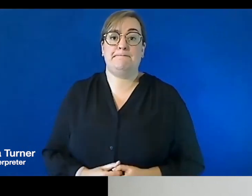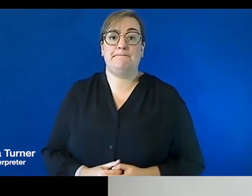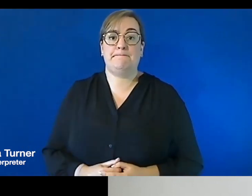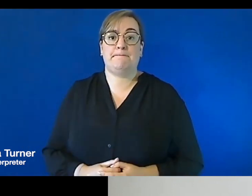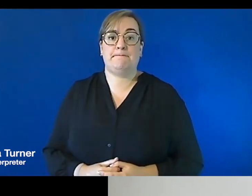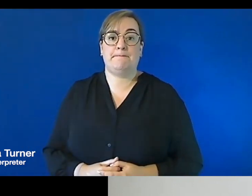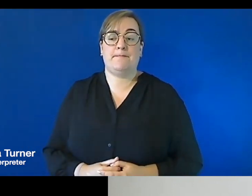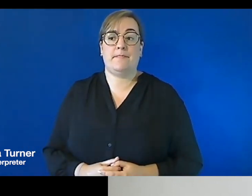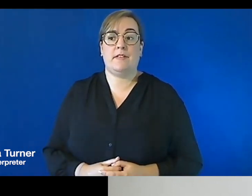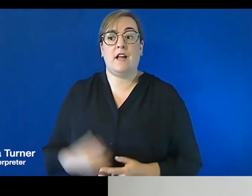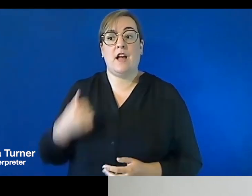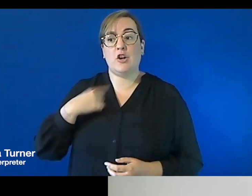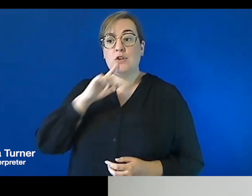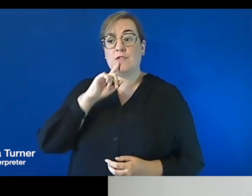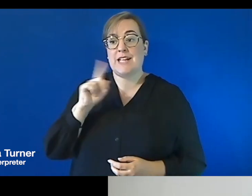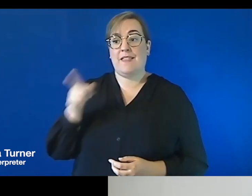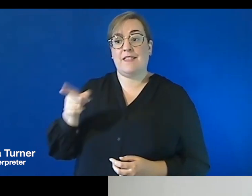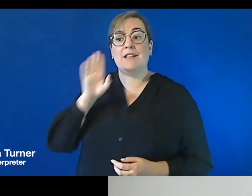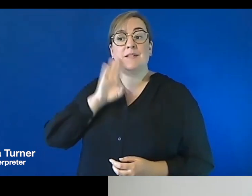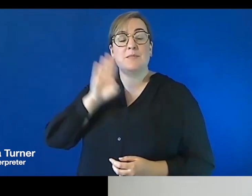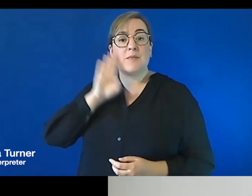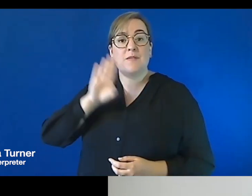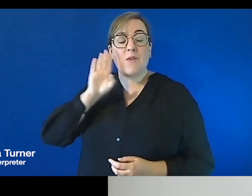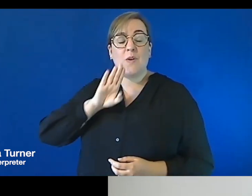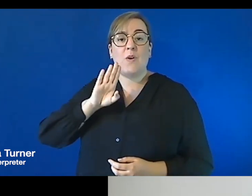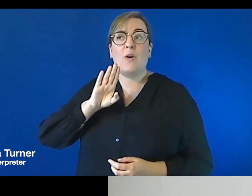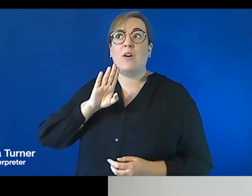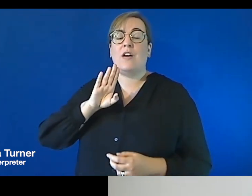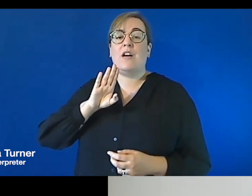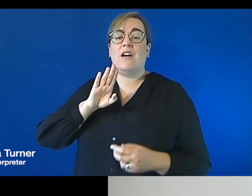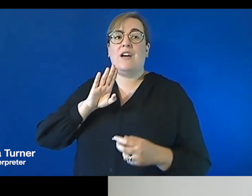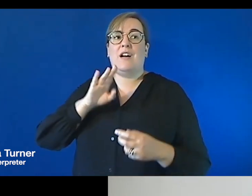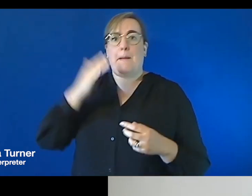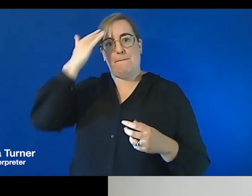little bit in terms of your talk earlier, but I think a lot about our mental health as well and